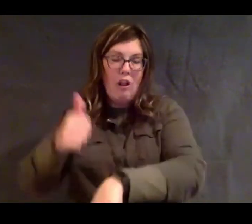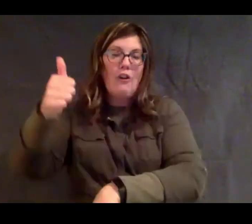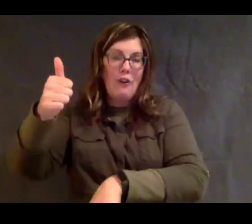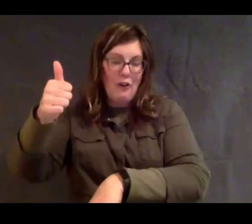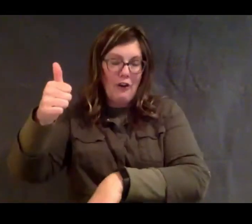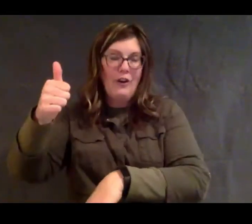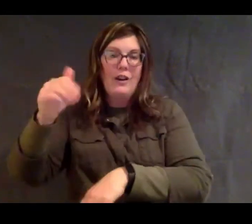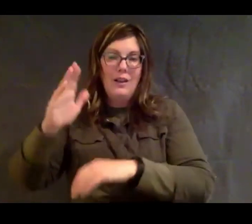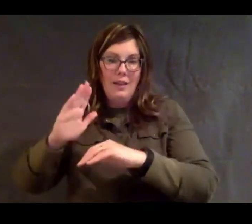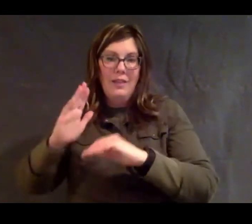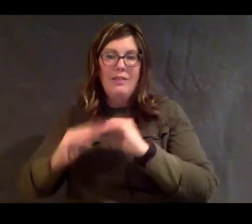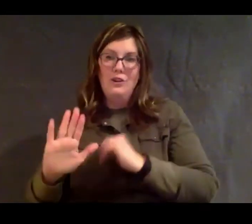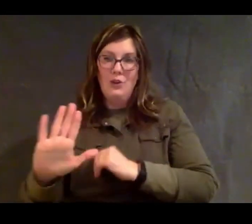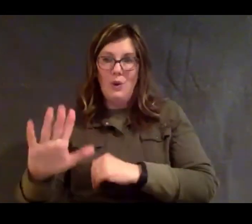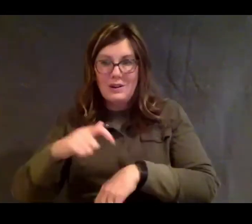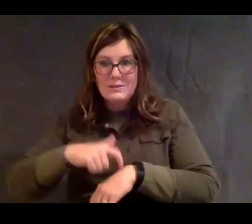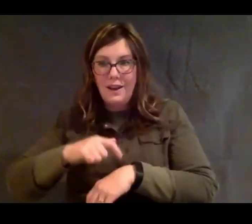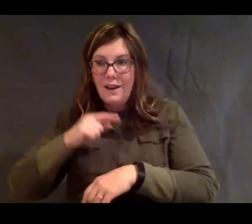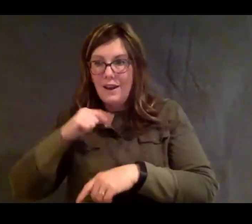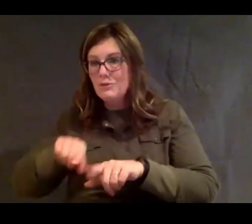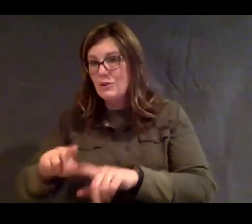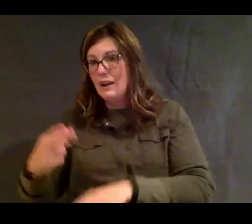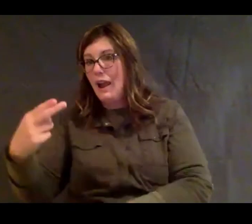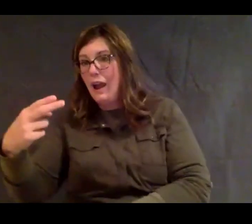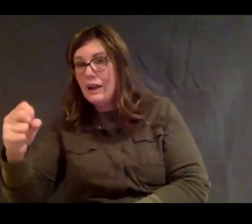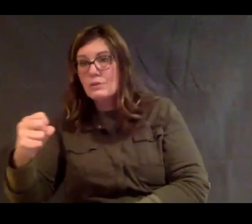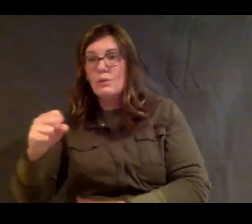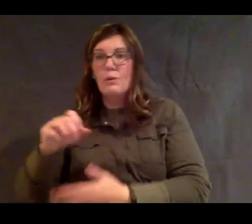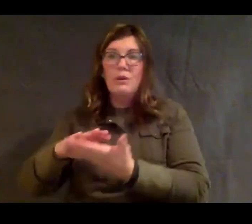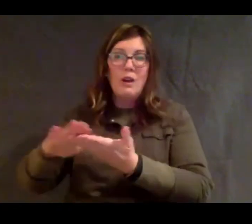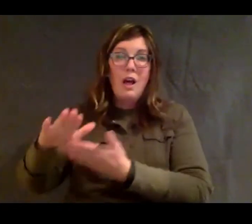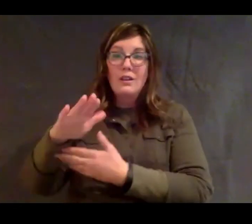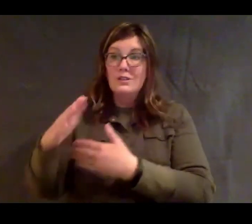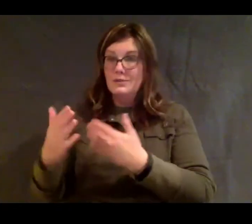in you know high school or college or wherever you are but you can take that into your career